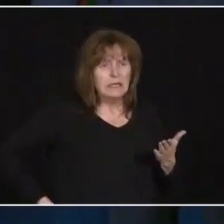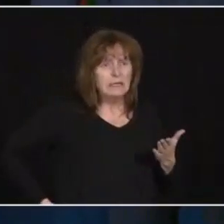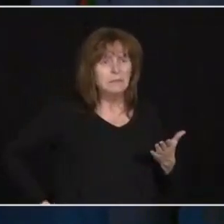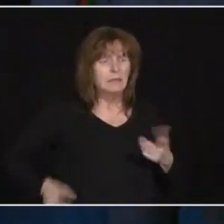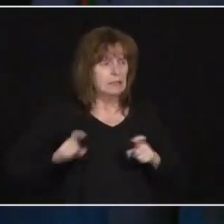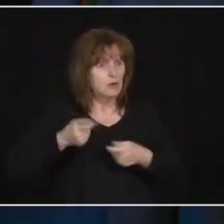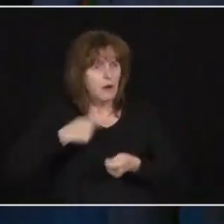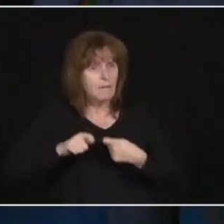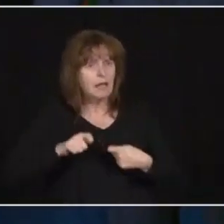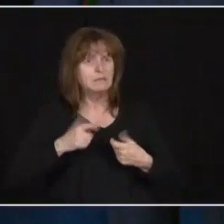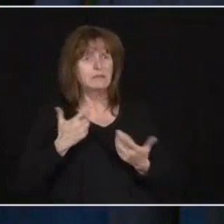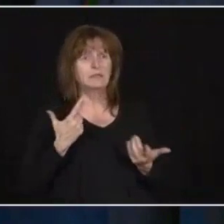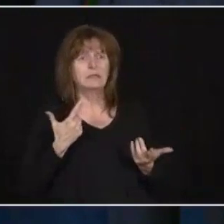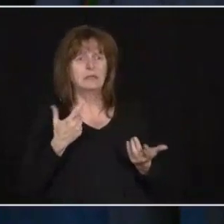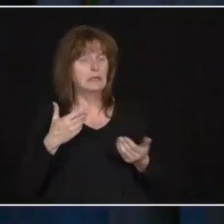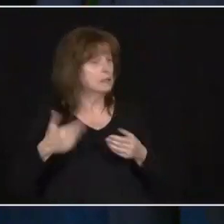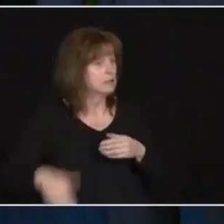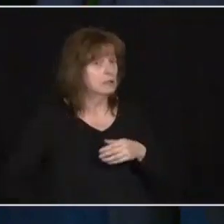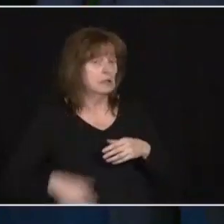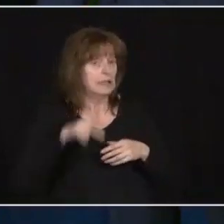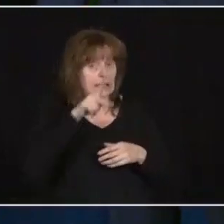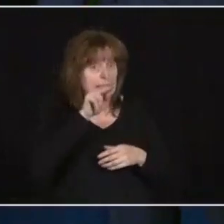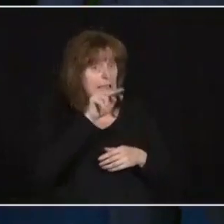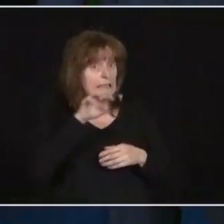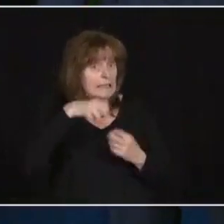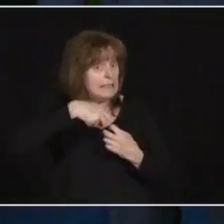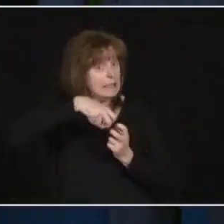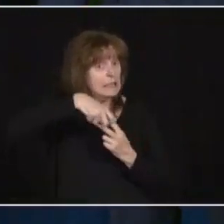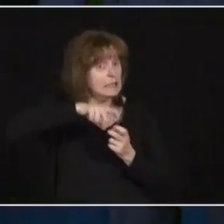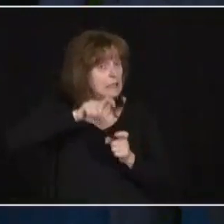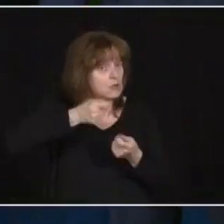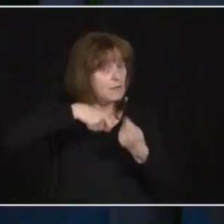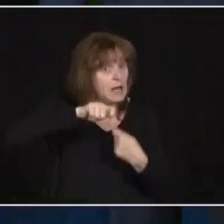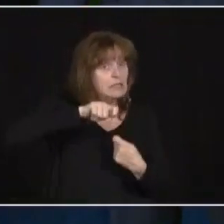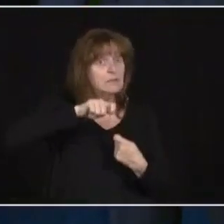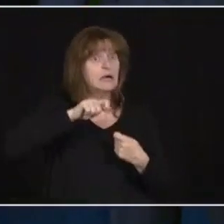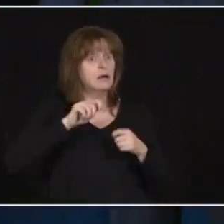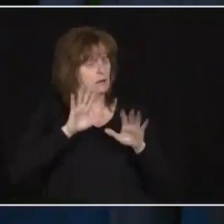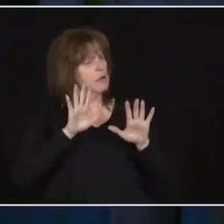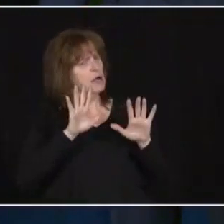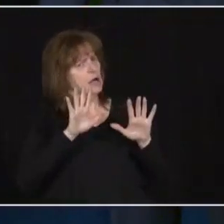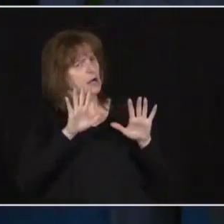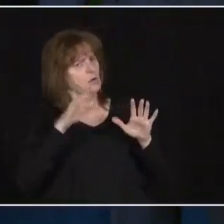surgeries. There are people having difficulty walking, they need hip or knee replacements.